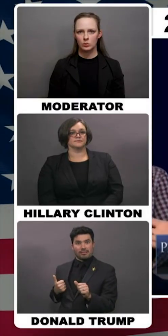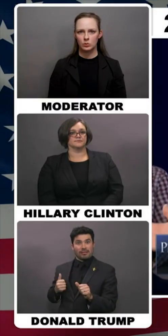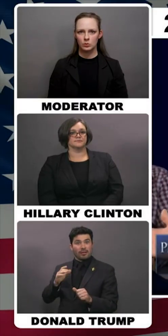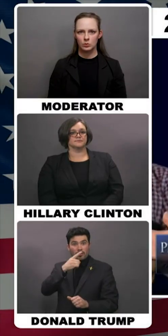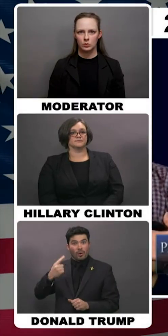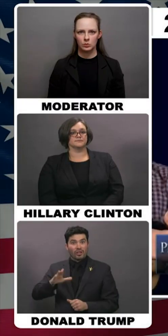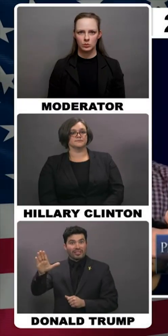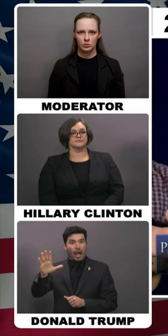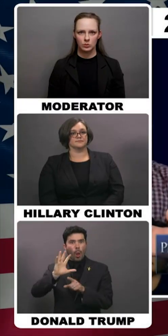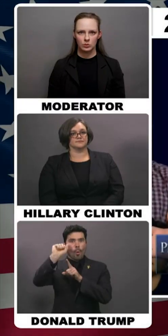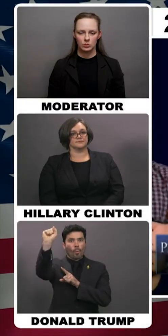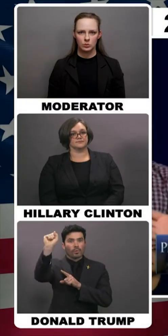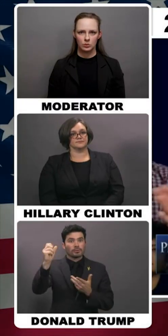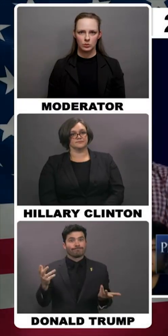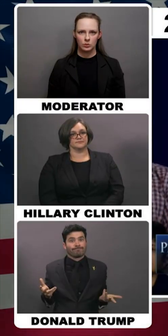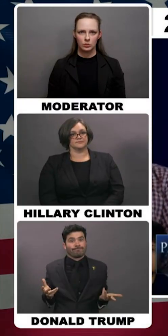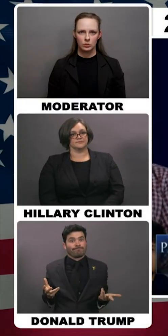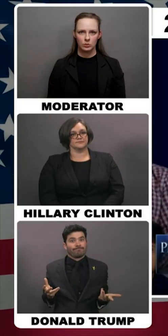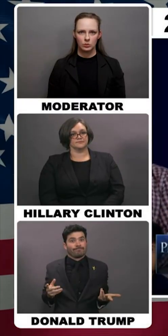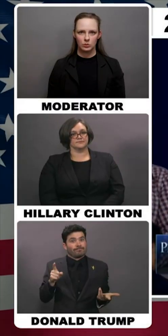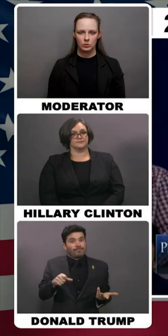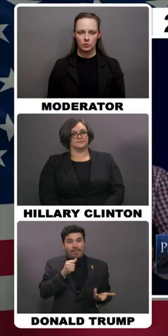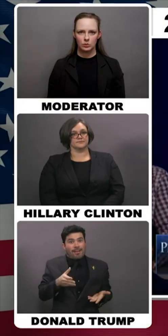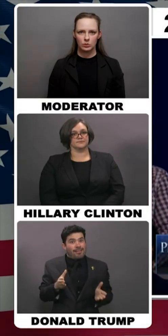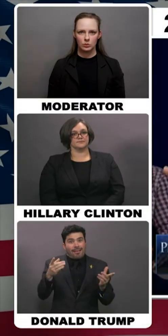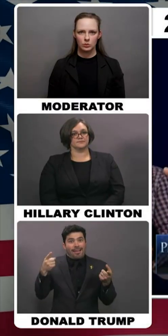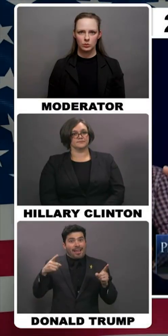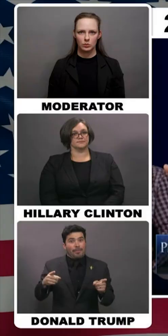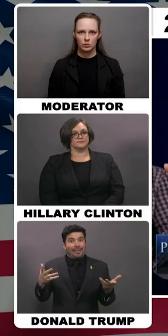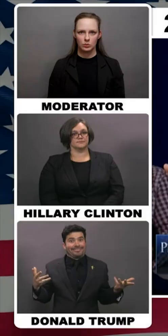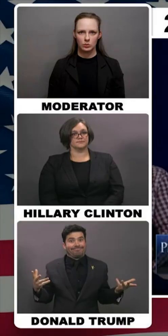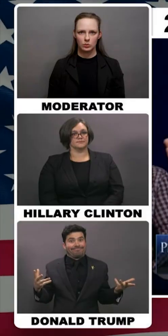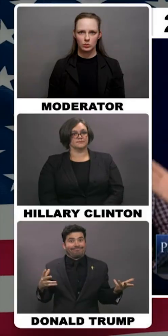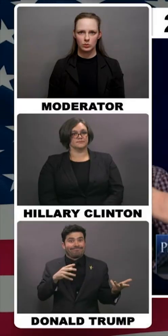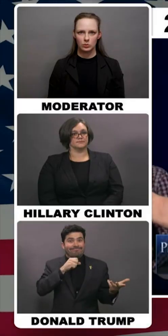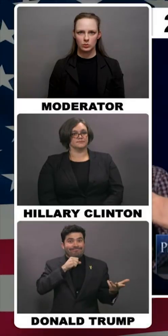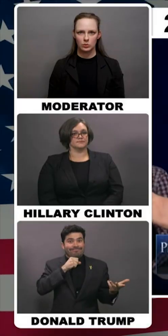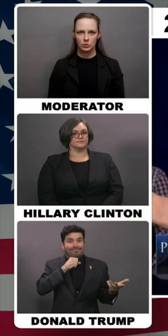shouldn't have allowed that to happen. Russia is new in terms of nuclear.